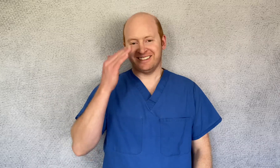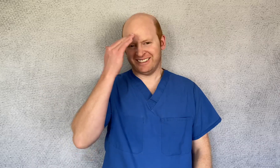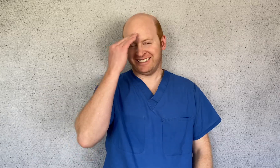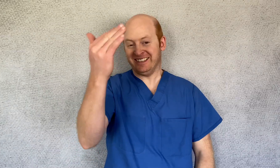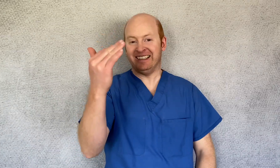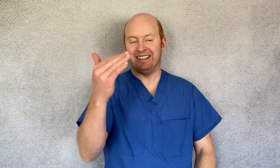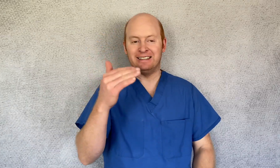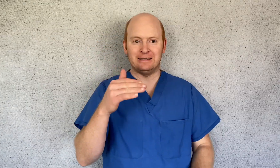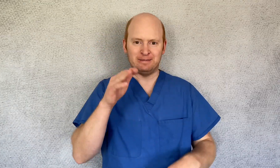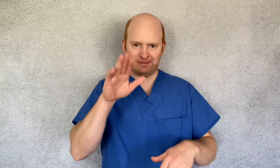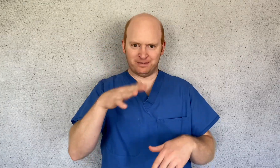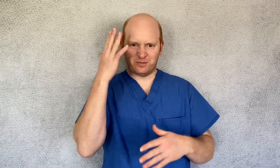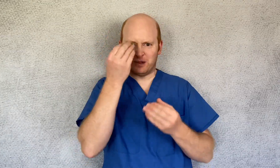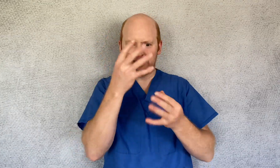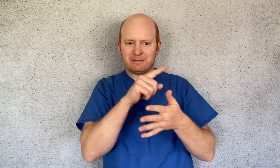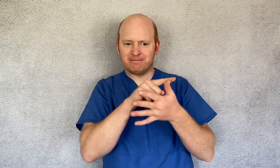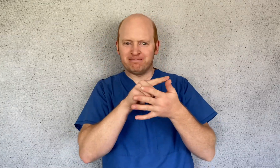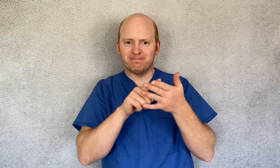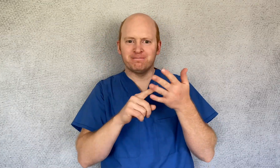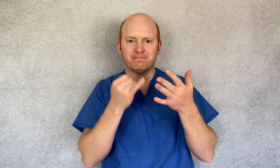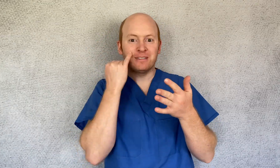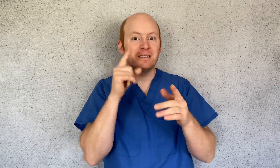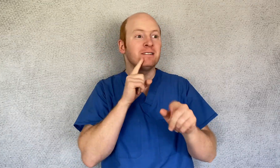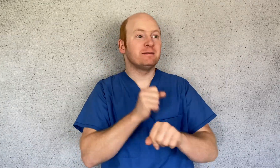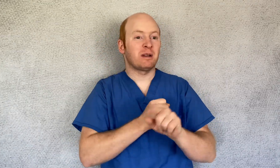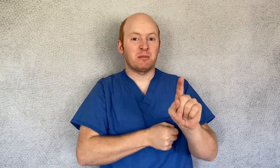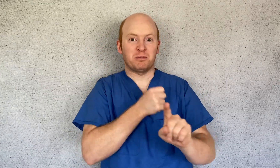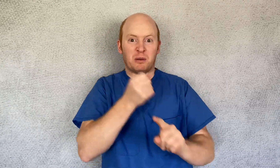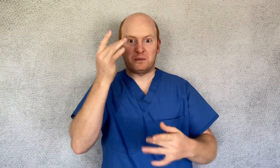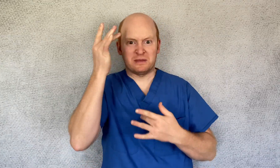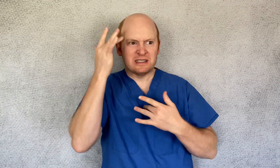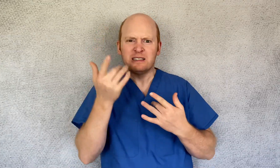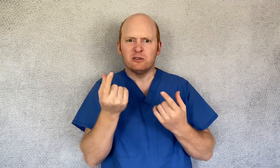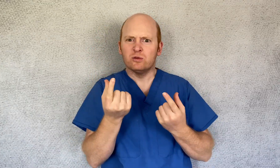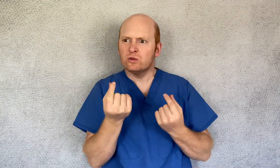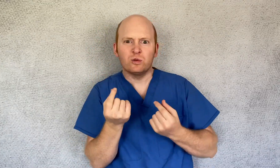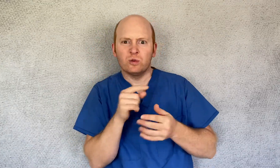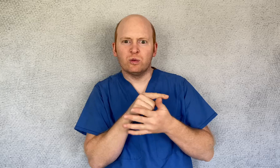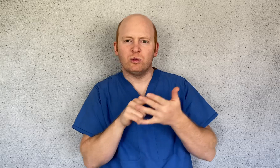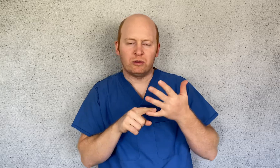Hello! Here, we share what to do if you are infected.